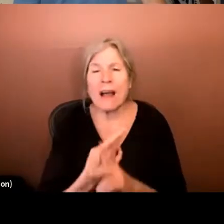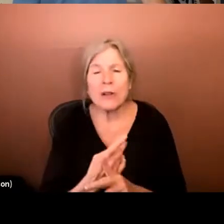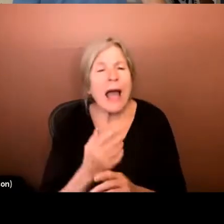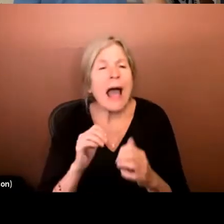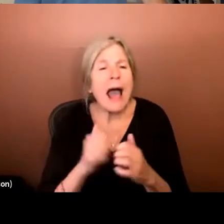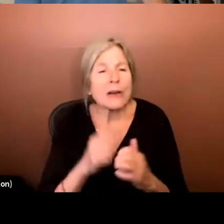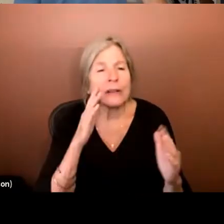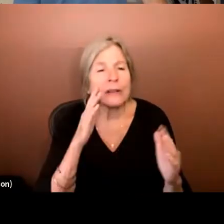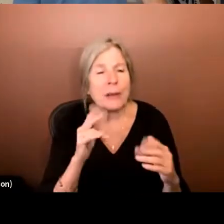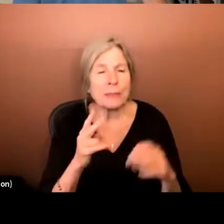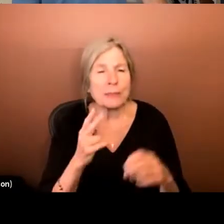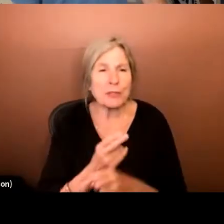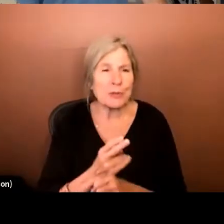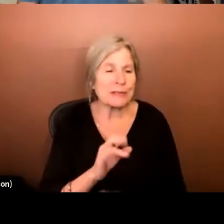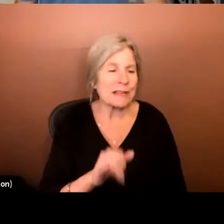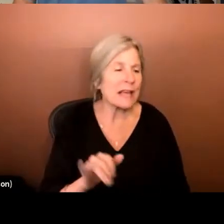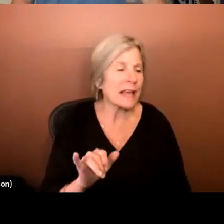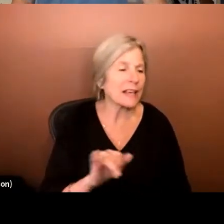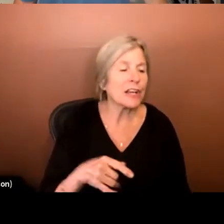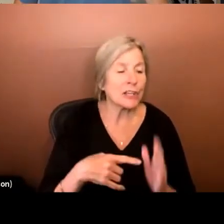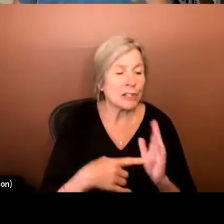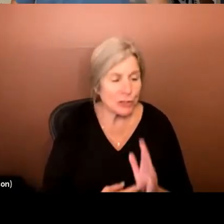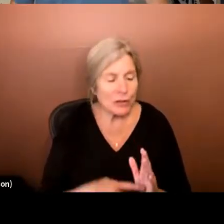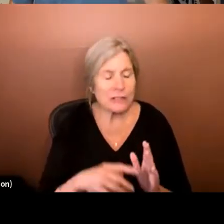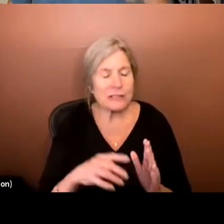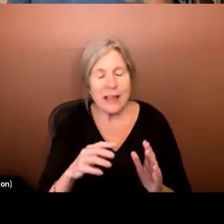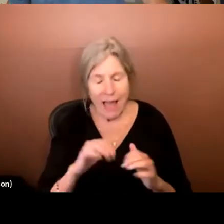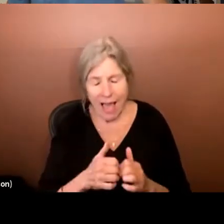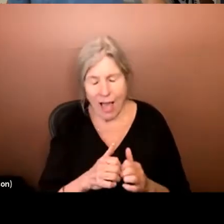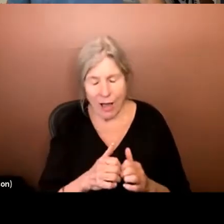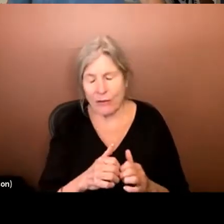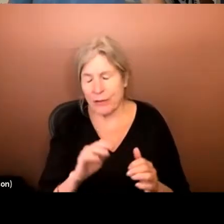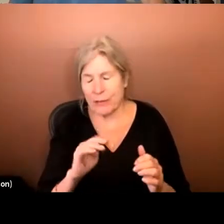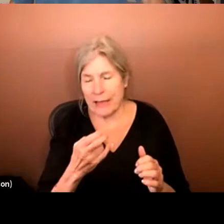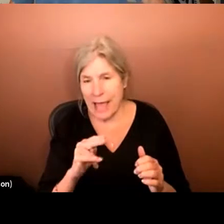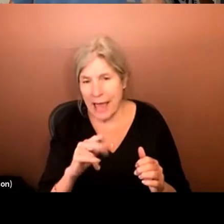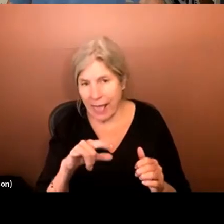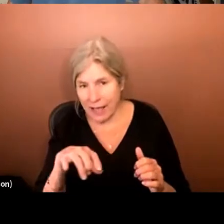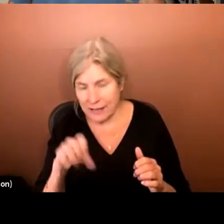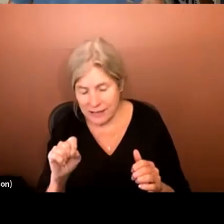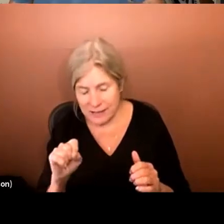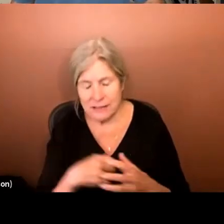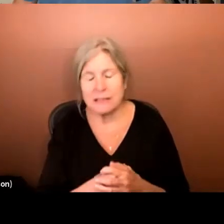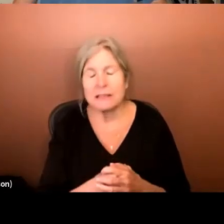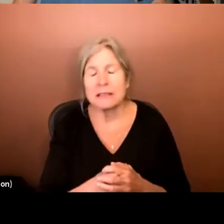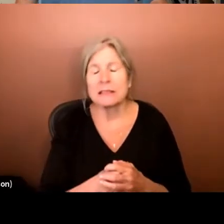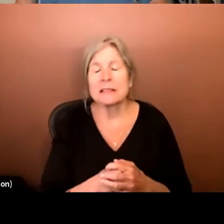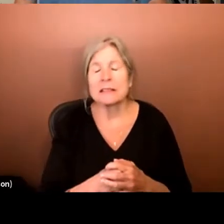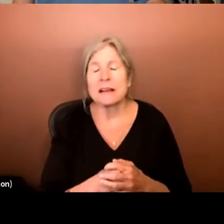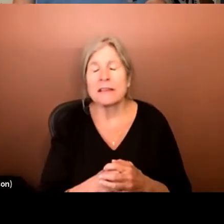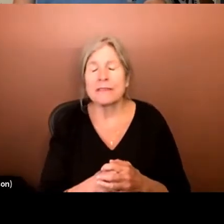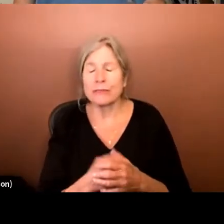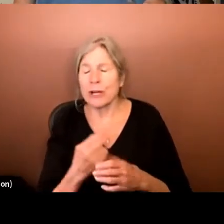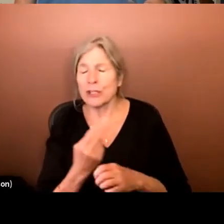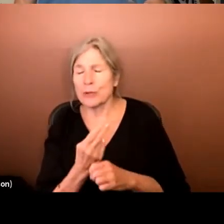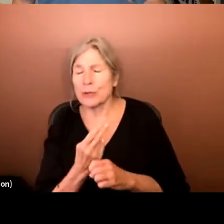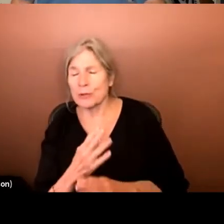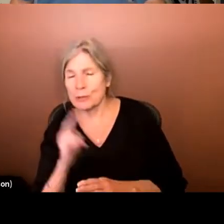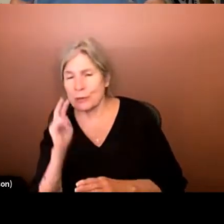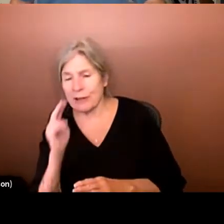people to use it? You showed us the mechanics. From a user's perspectiv e from a person who wants to read a comic,